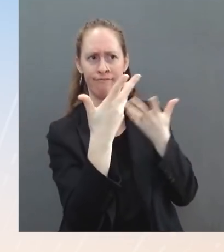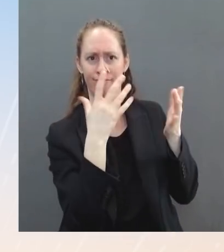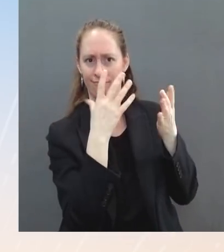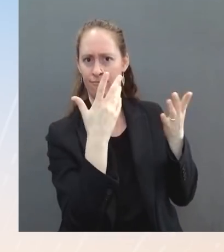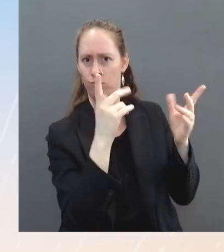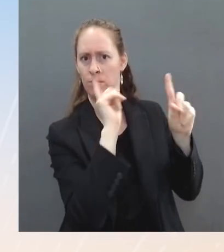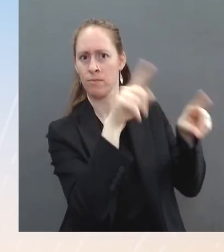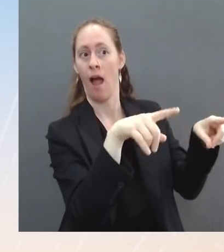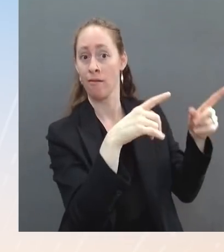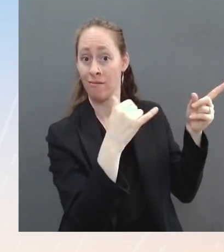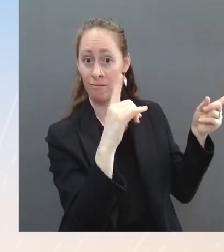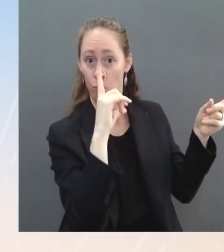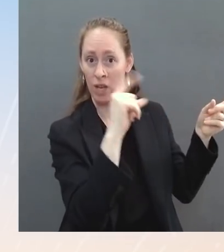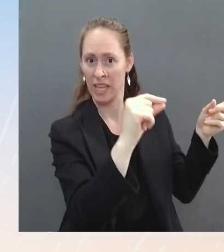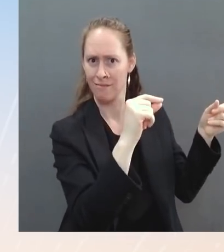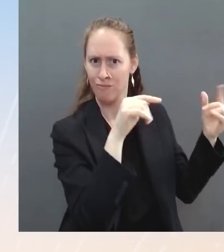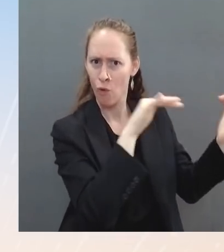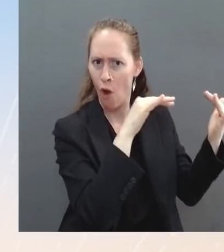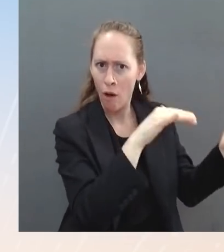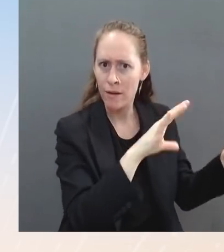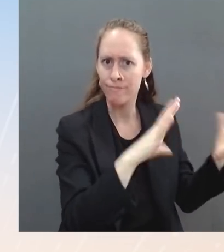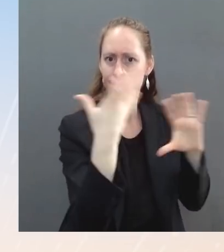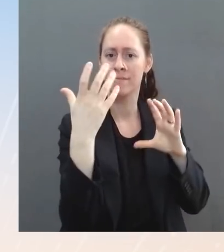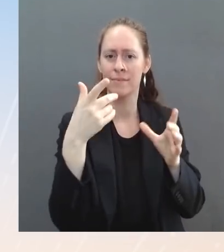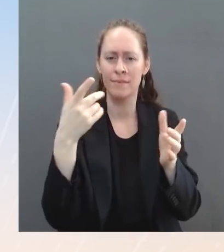who's going to make some comments, and then we'll take some of your questions.